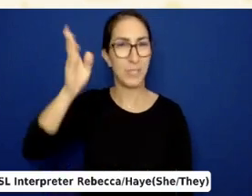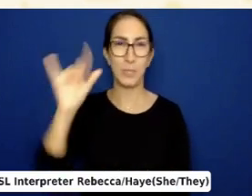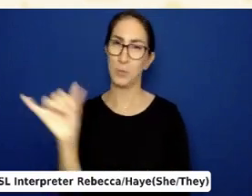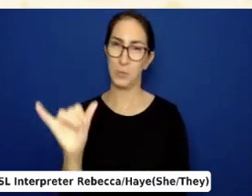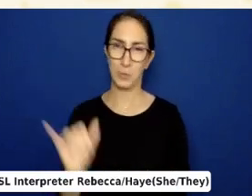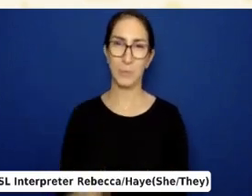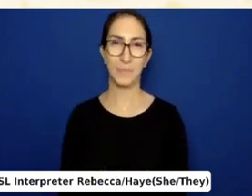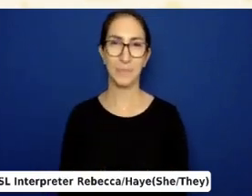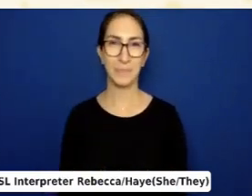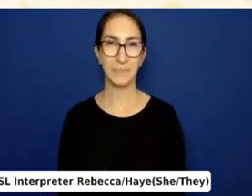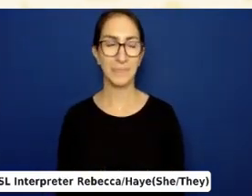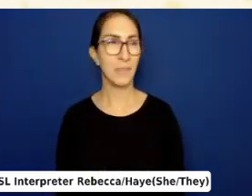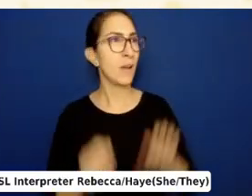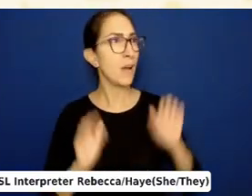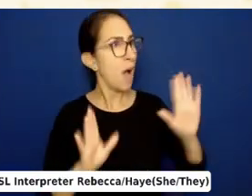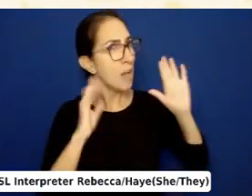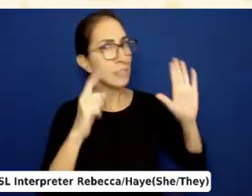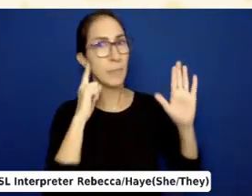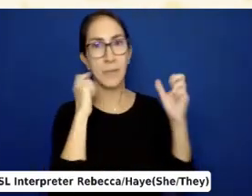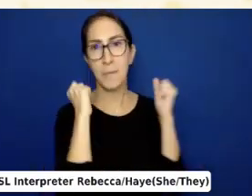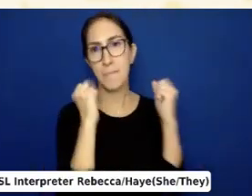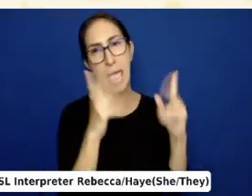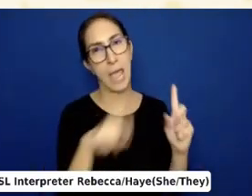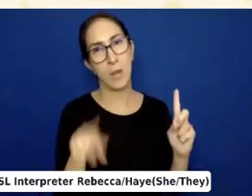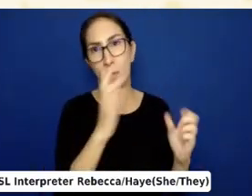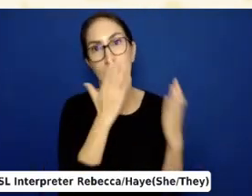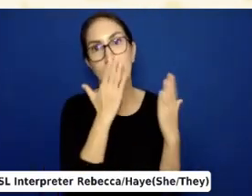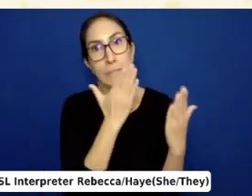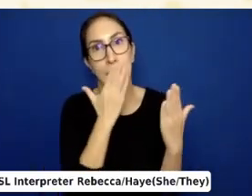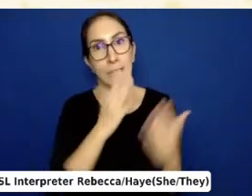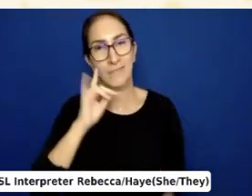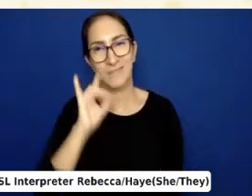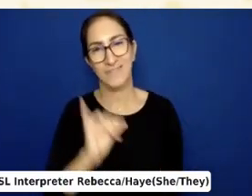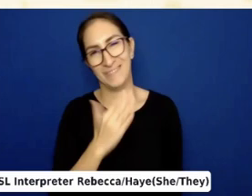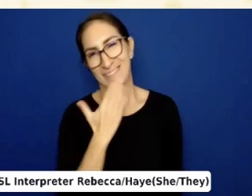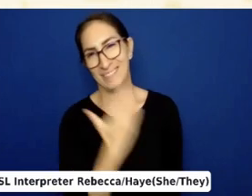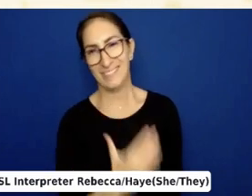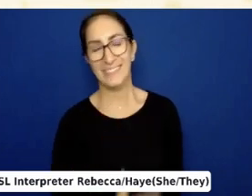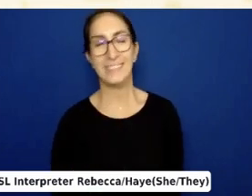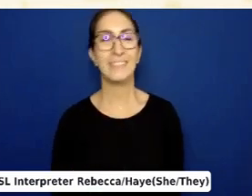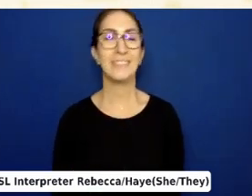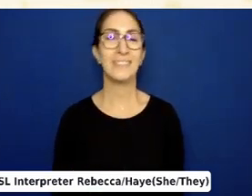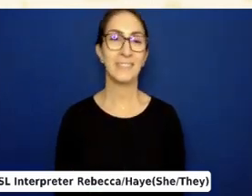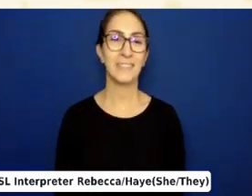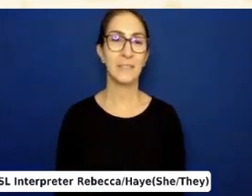I think a lot of people will appreciate that. Someone asked: Is there a good resource for all